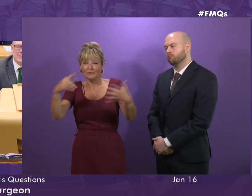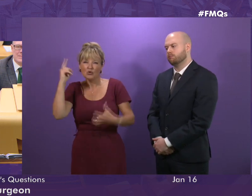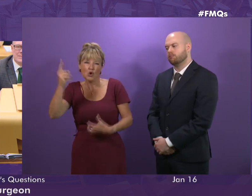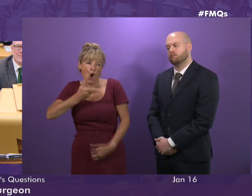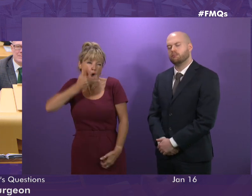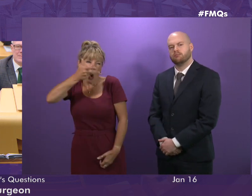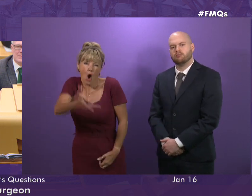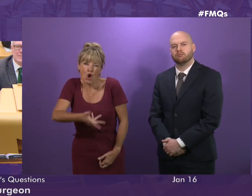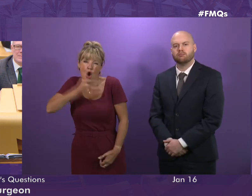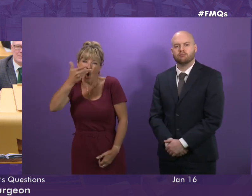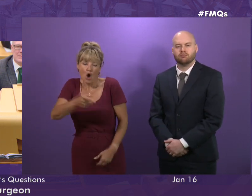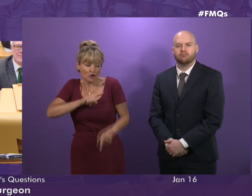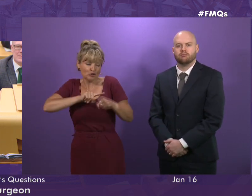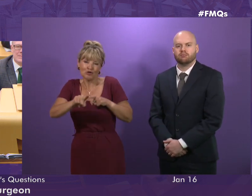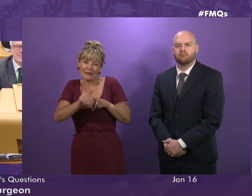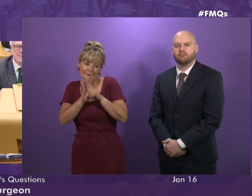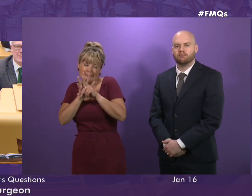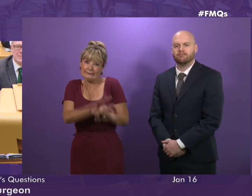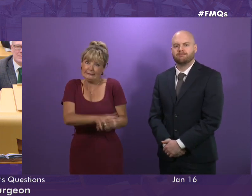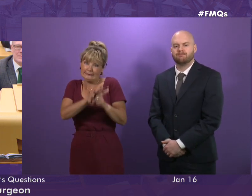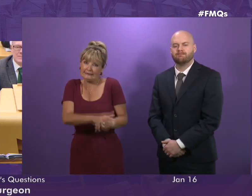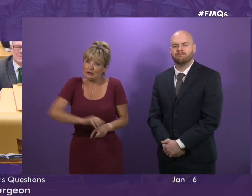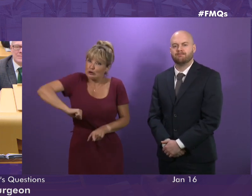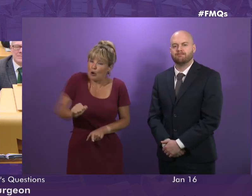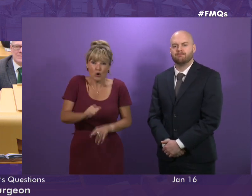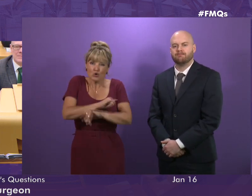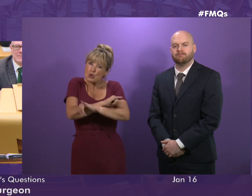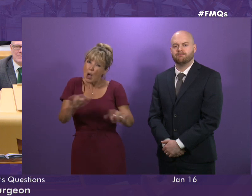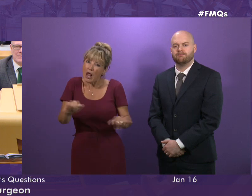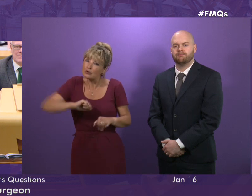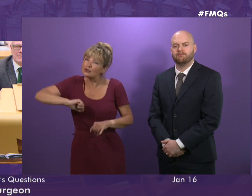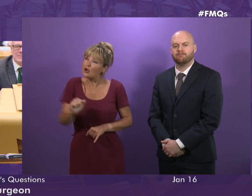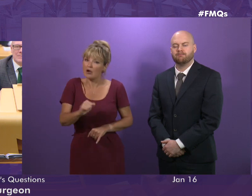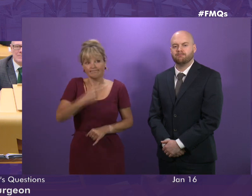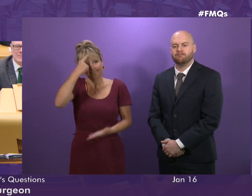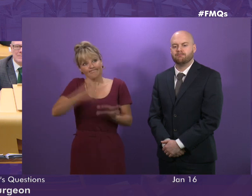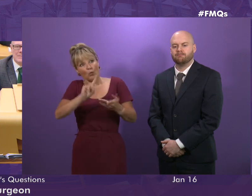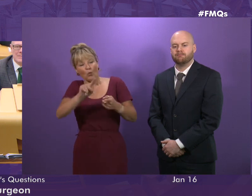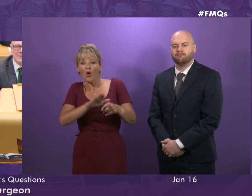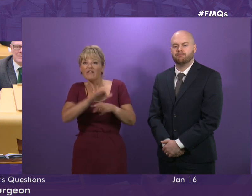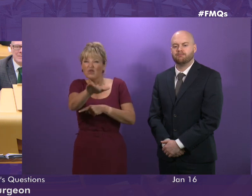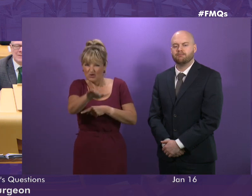with the attempt to deny democracy, the more certain it becomes that Scotland will be an